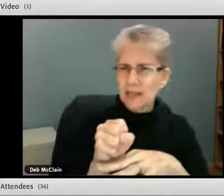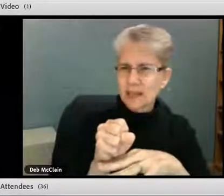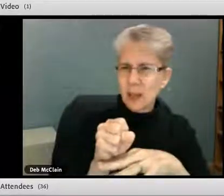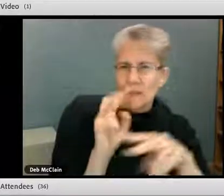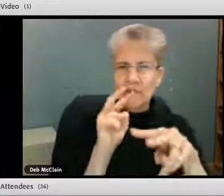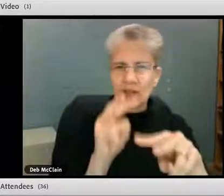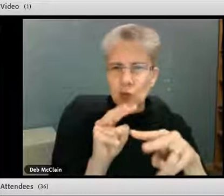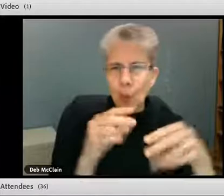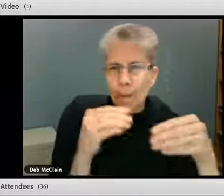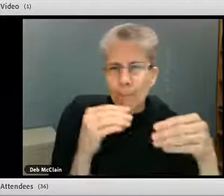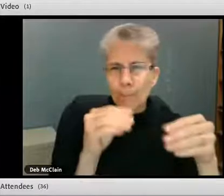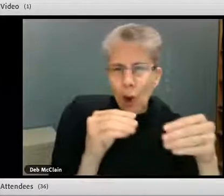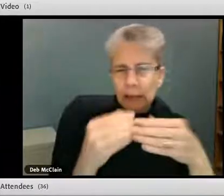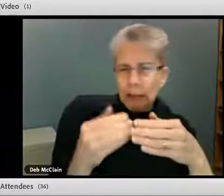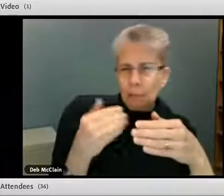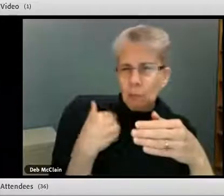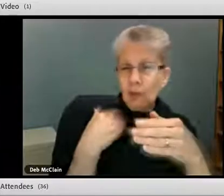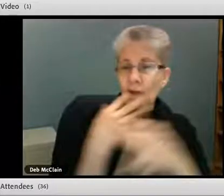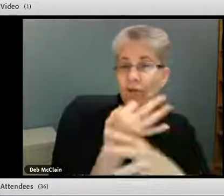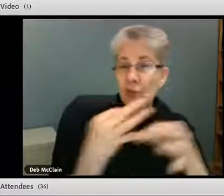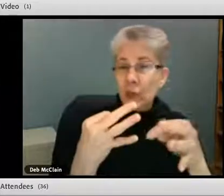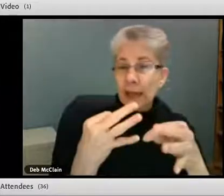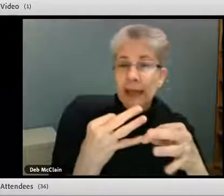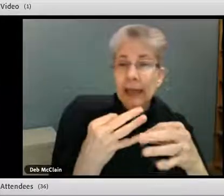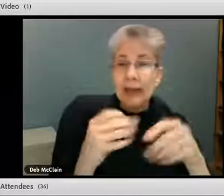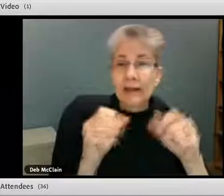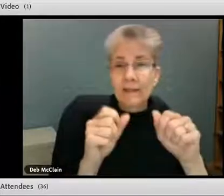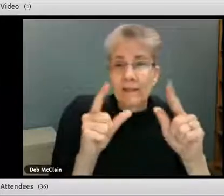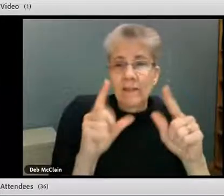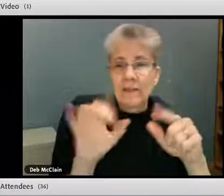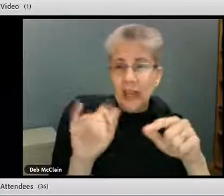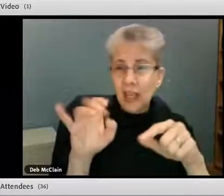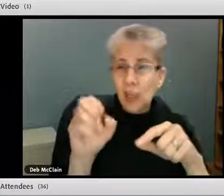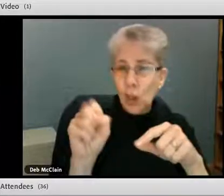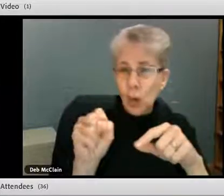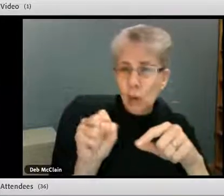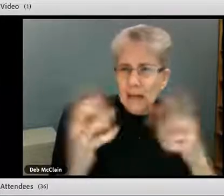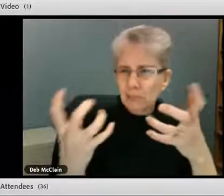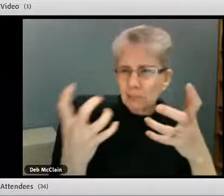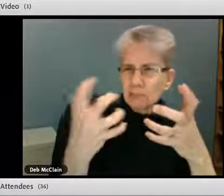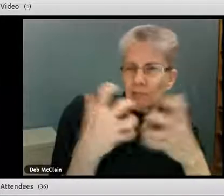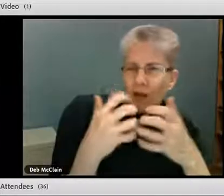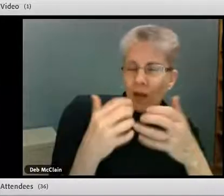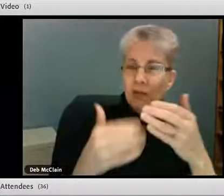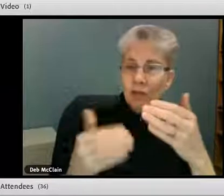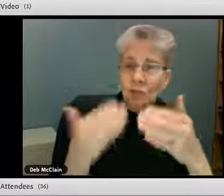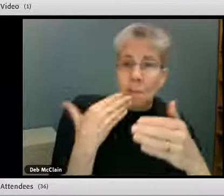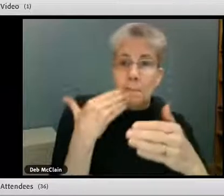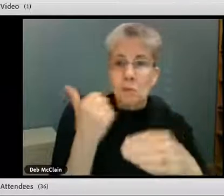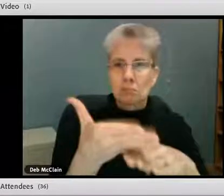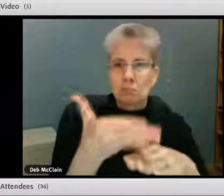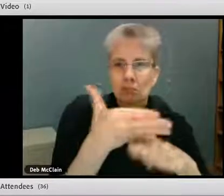creating free videos, and kind of how to bring all of that together to the next level so you get this picture,